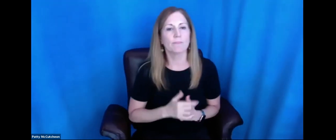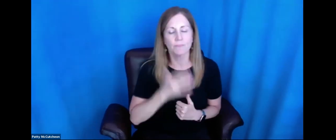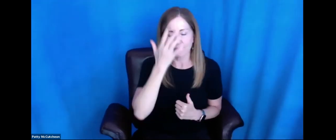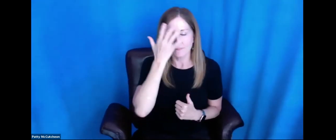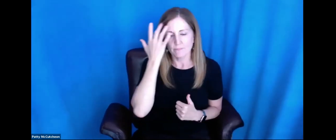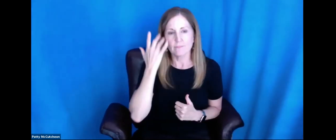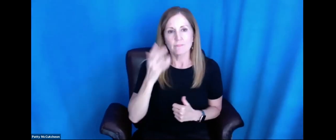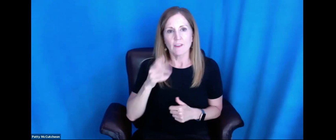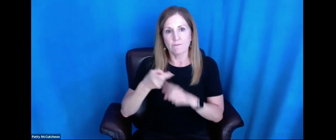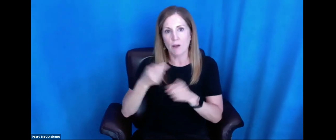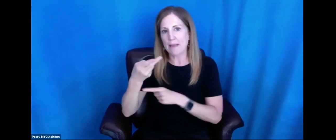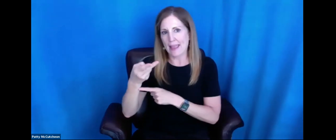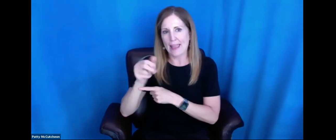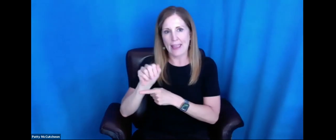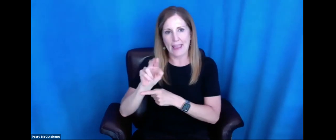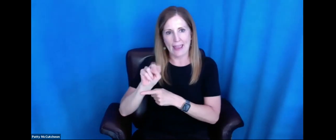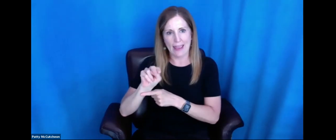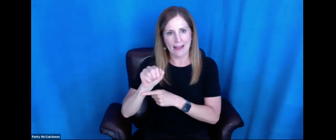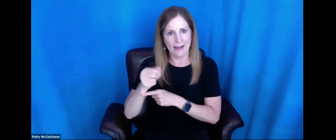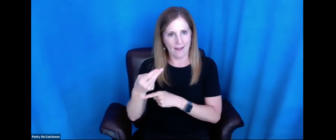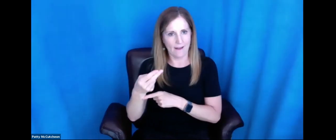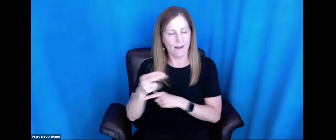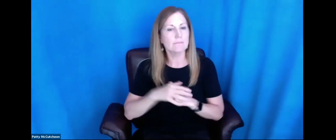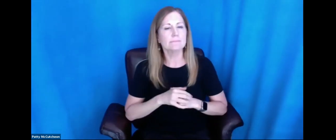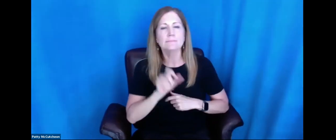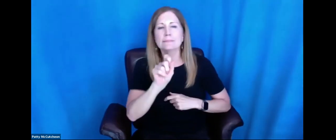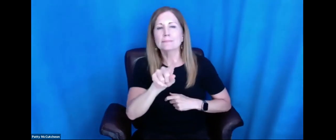From Hannah. She asked if there is any update on getting the ballot